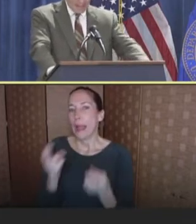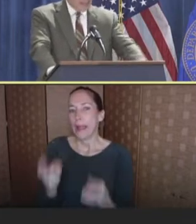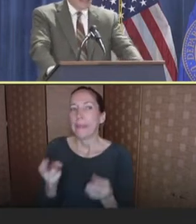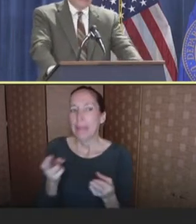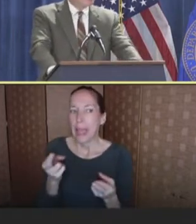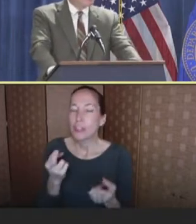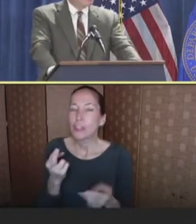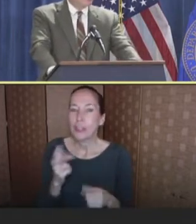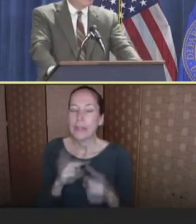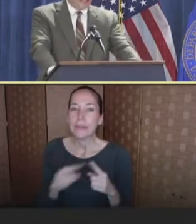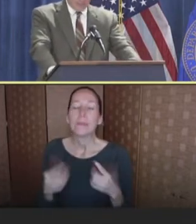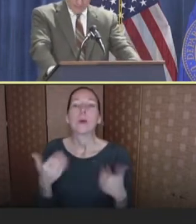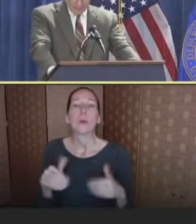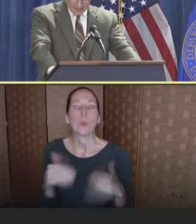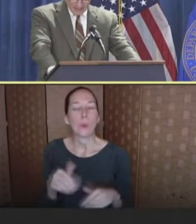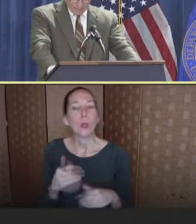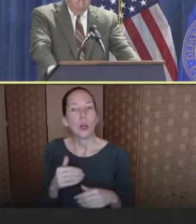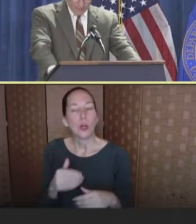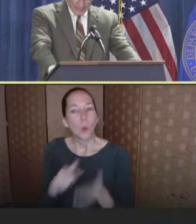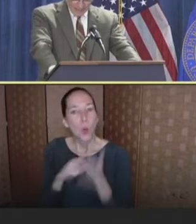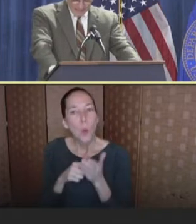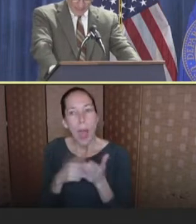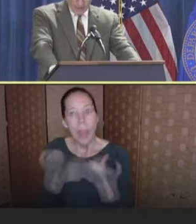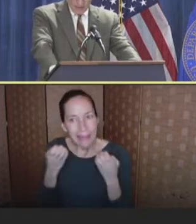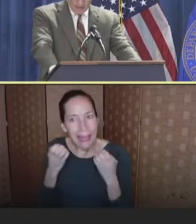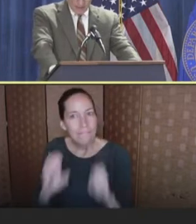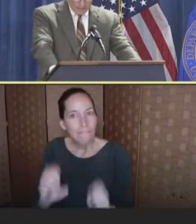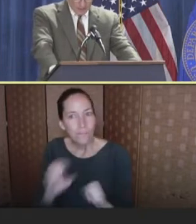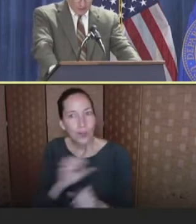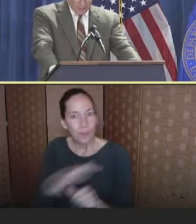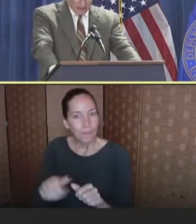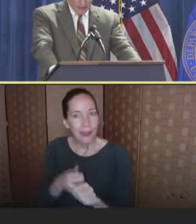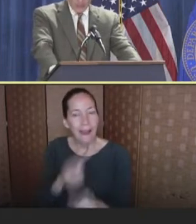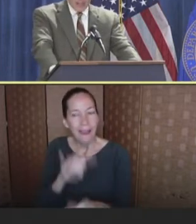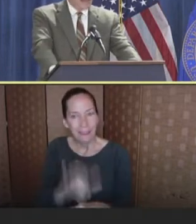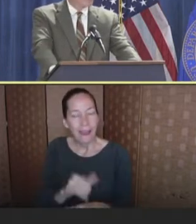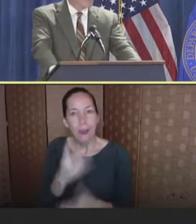And again, it reflects the fact that both the type of messaging matters and that there's